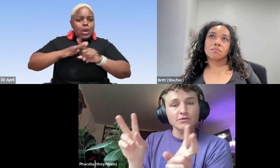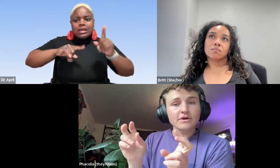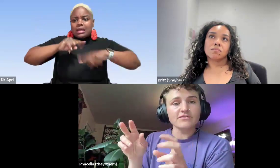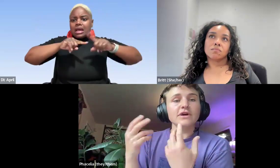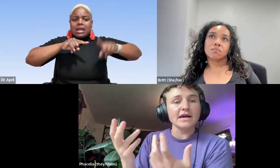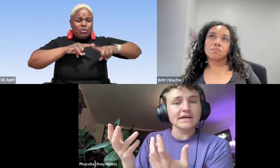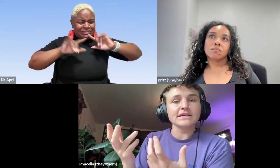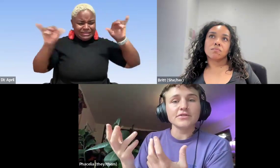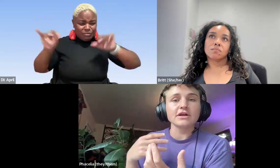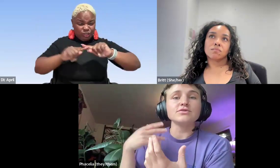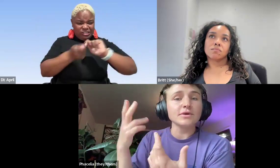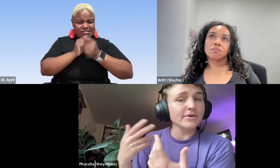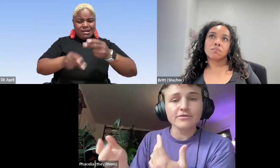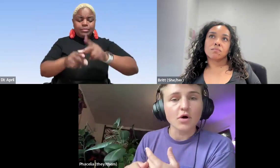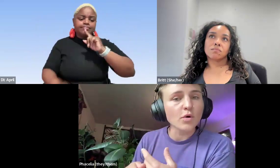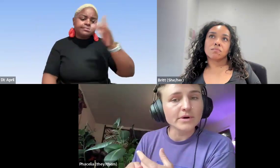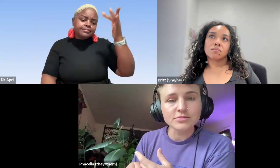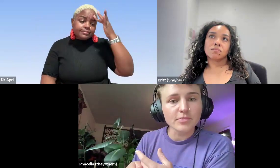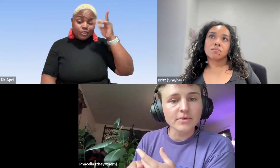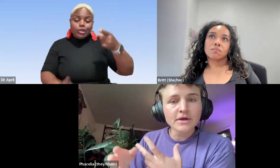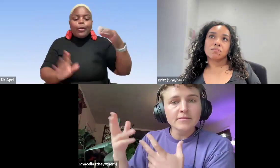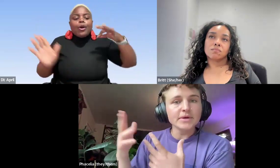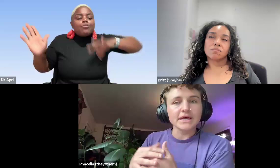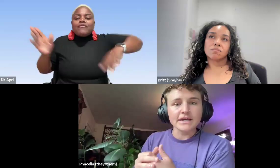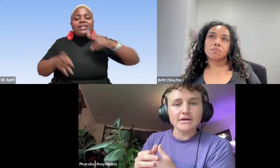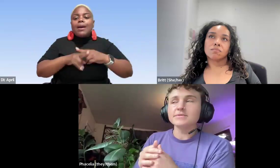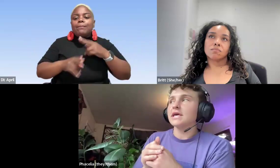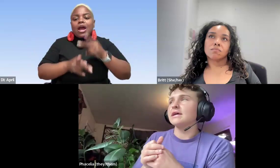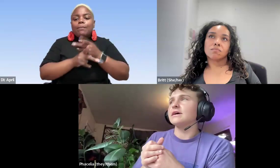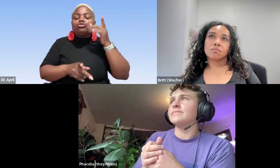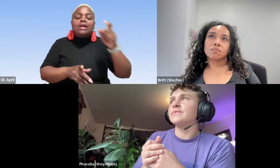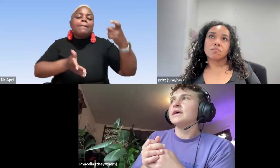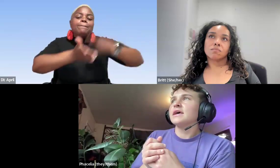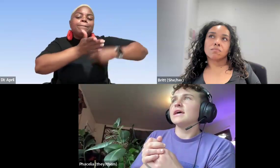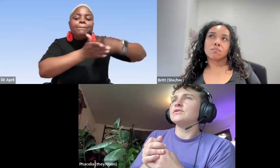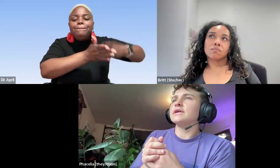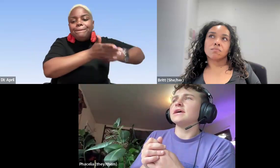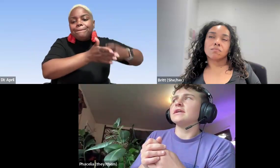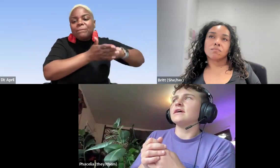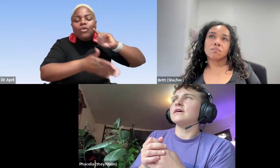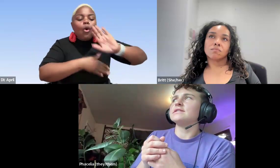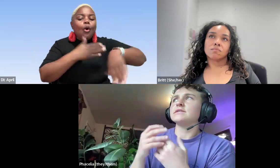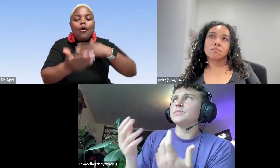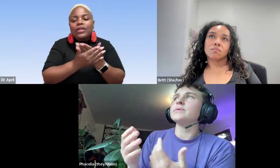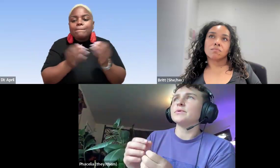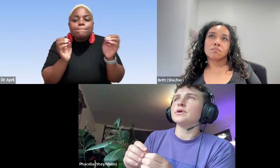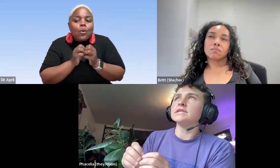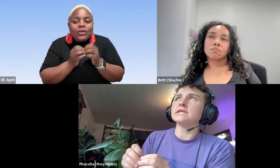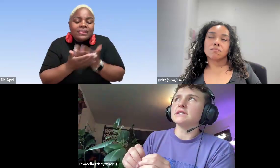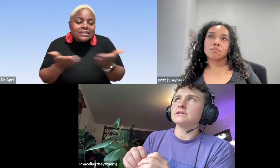if you, if you guys, that has healthcare 'cause you can bill for a whole bunch more billing items and, um, and you can, uh, disappear people more easily